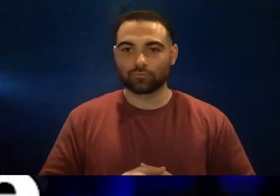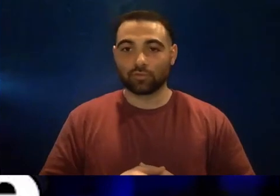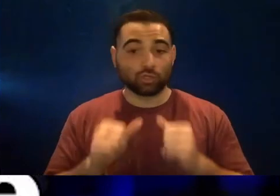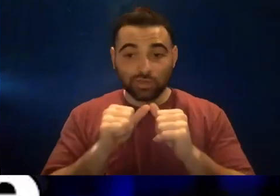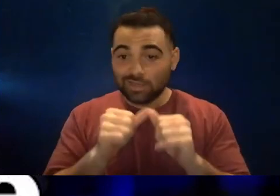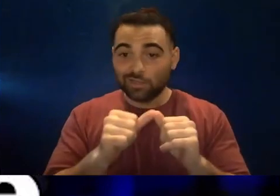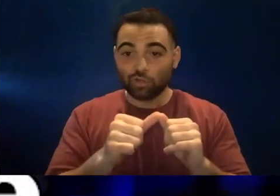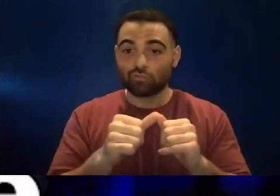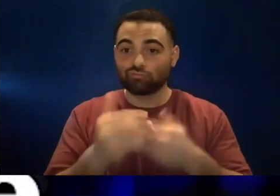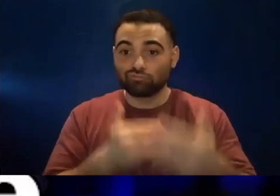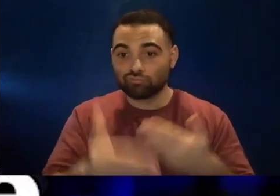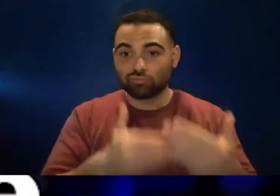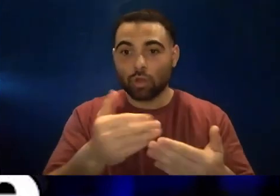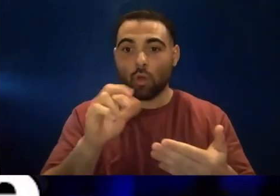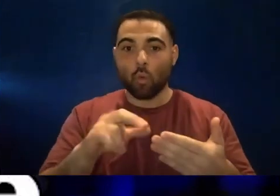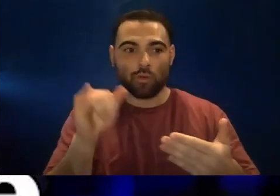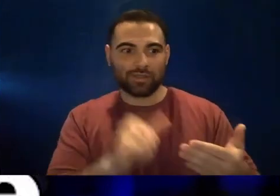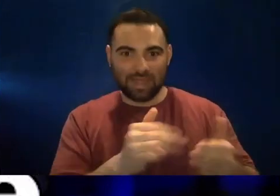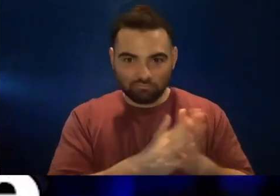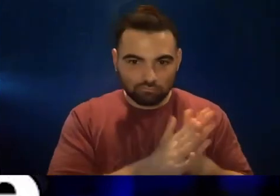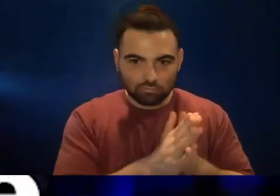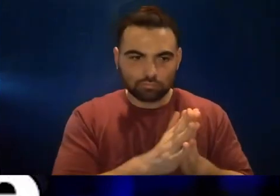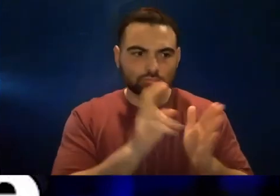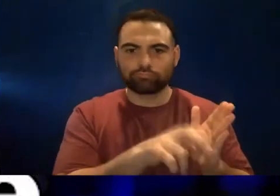or use that as a stepping stone to maybe generate proposal